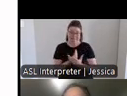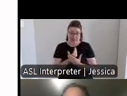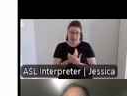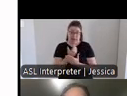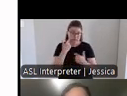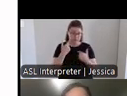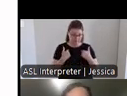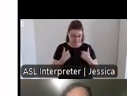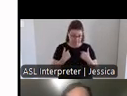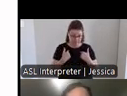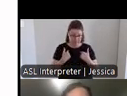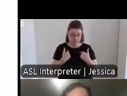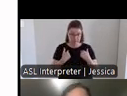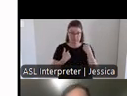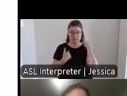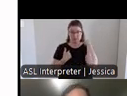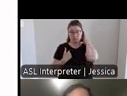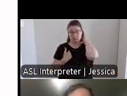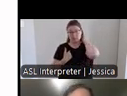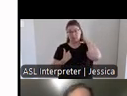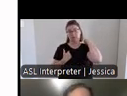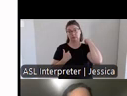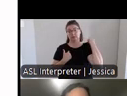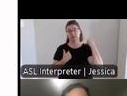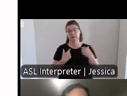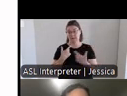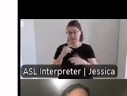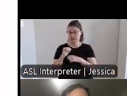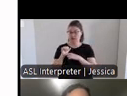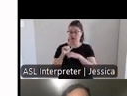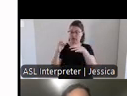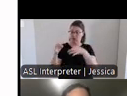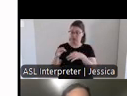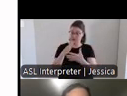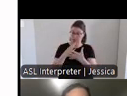There is no mention of digital accessibility in my job description, and it's something